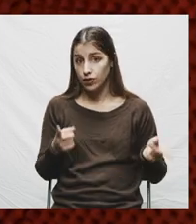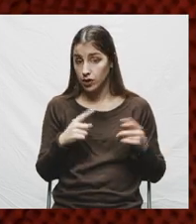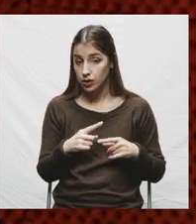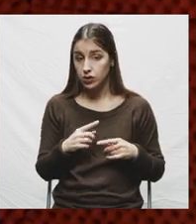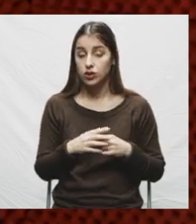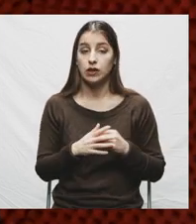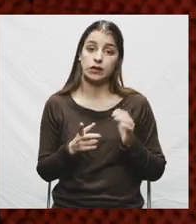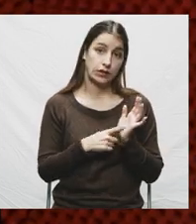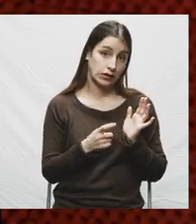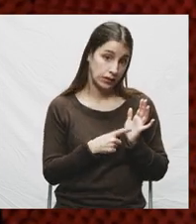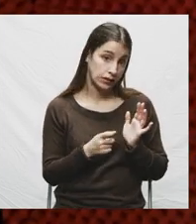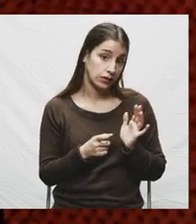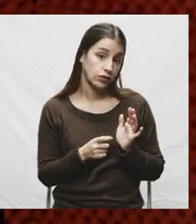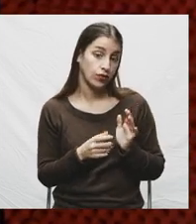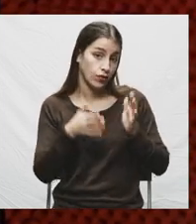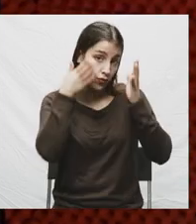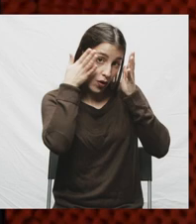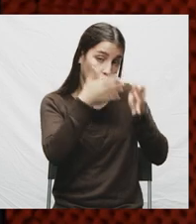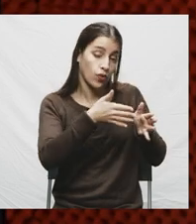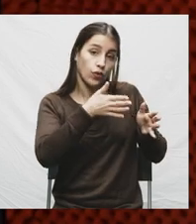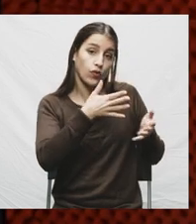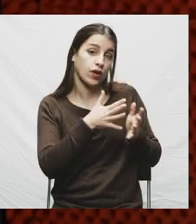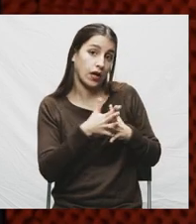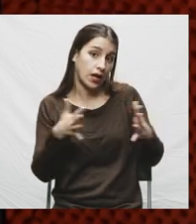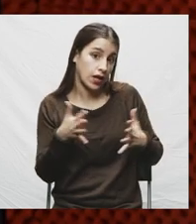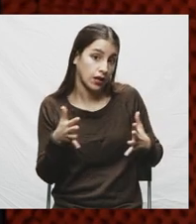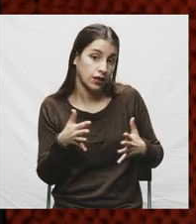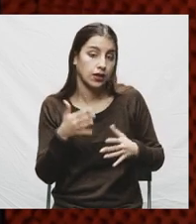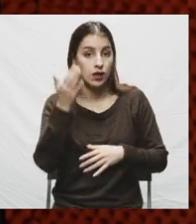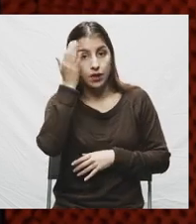again, it requires… an enormous focus. —Yes.